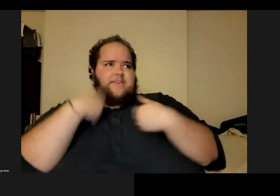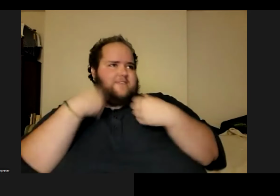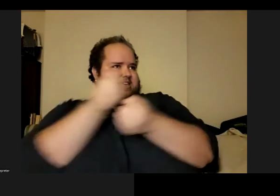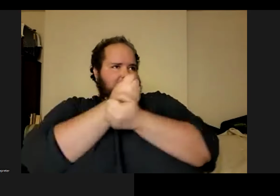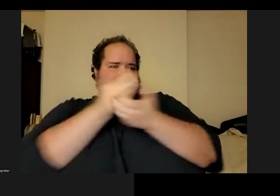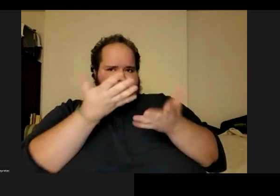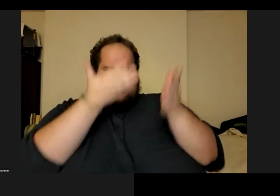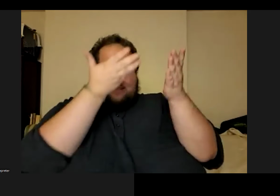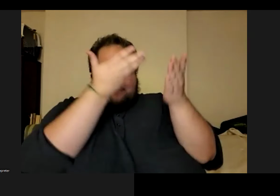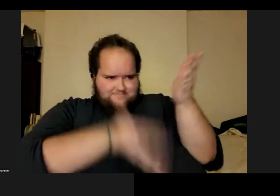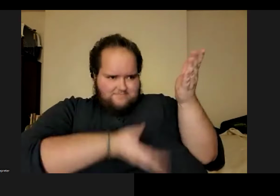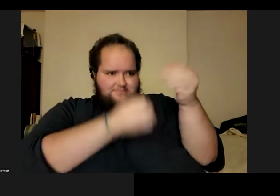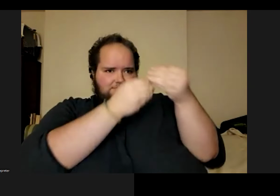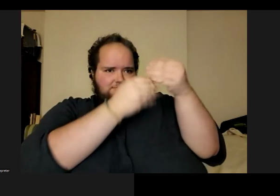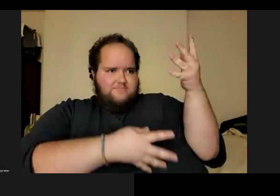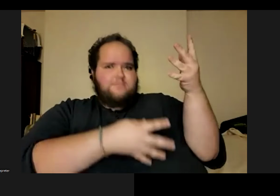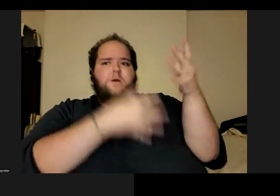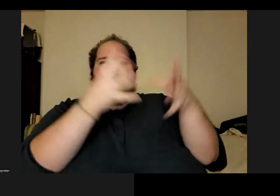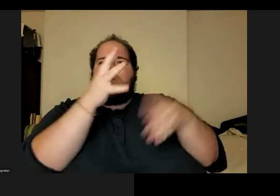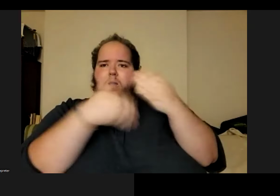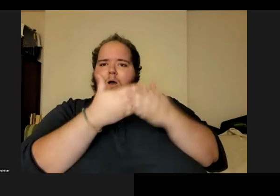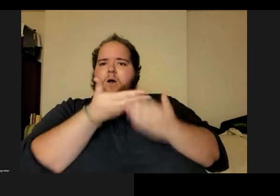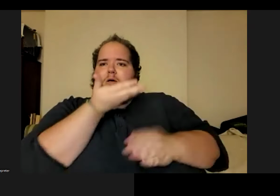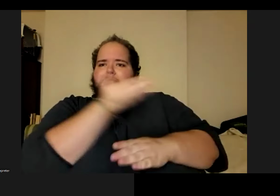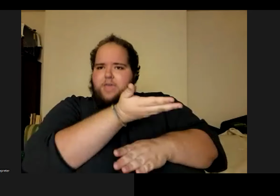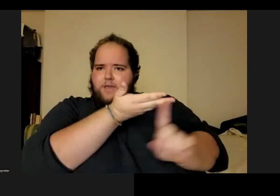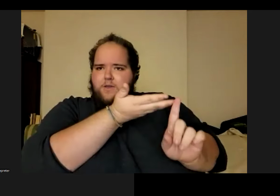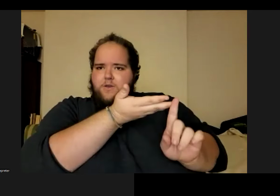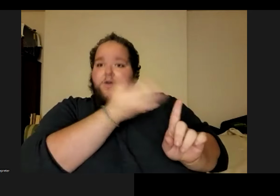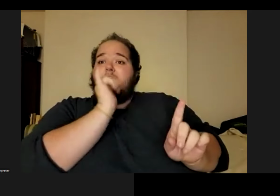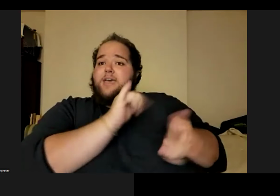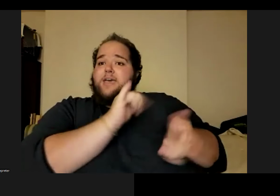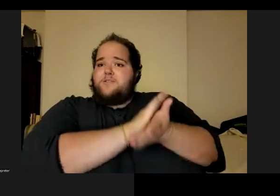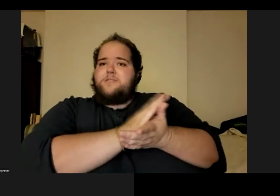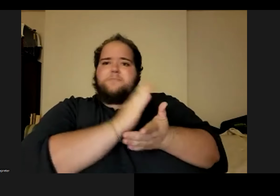So it's everything in one place. That way I don't lose anything. And that document is for me